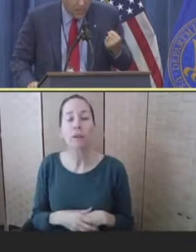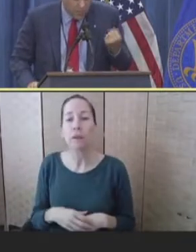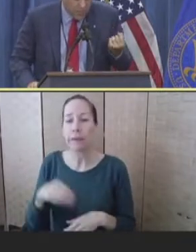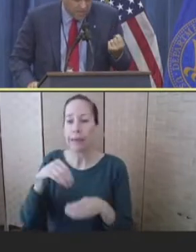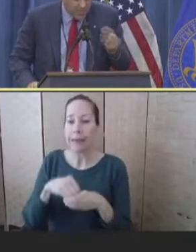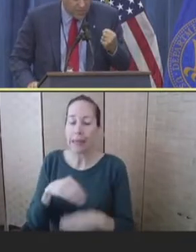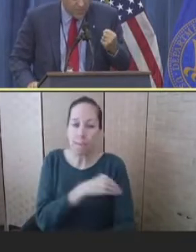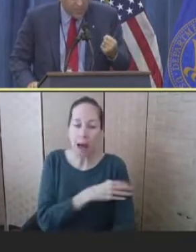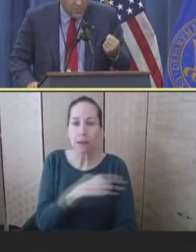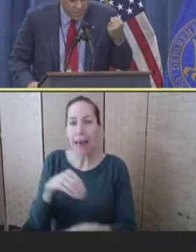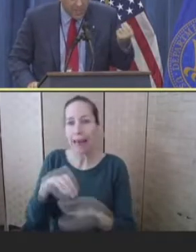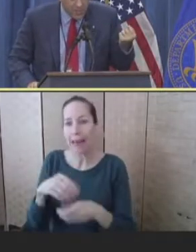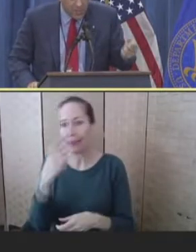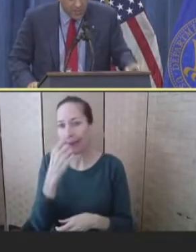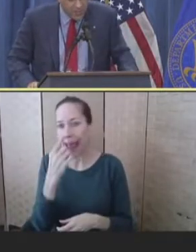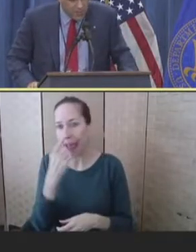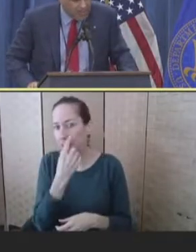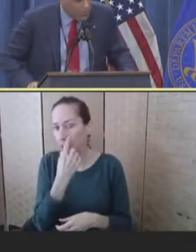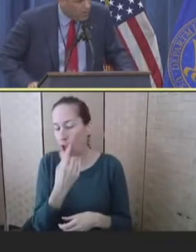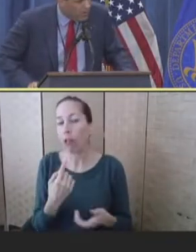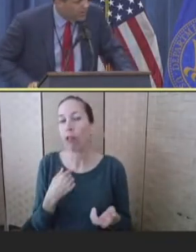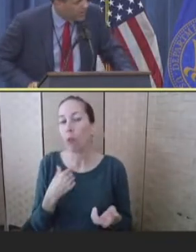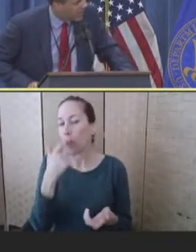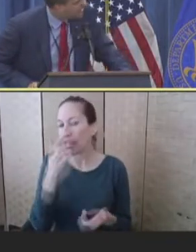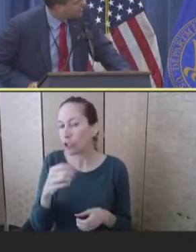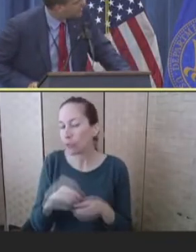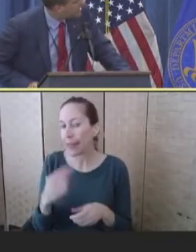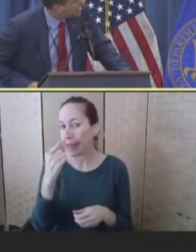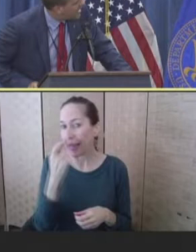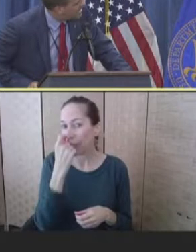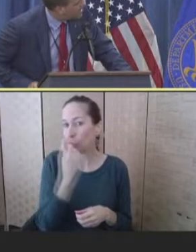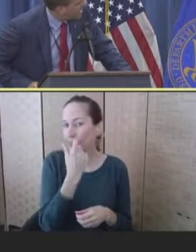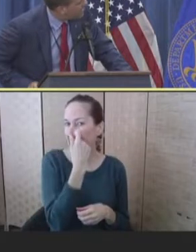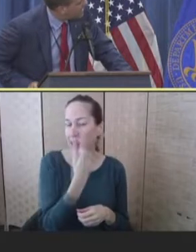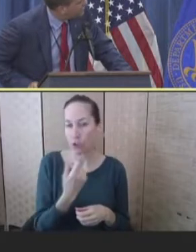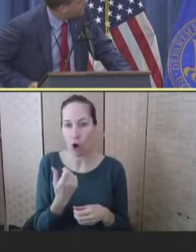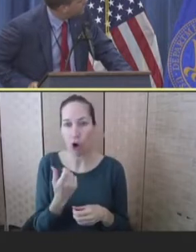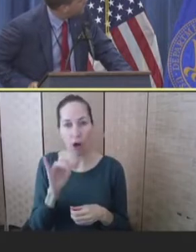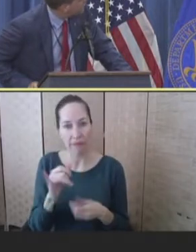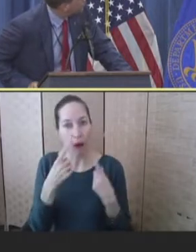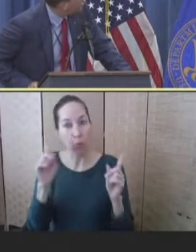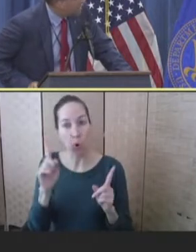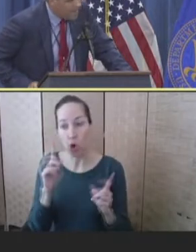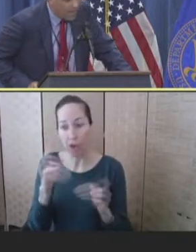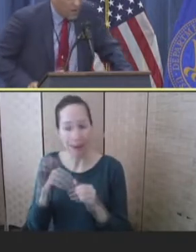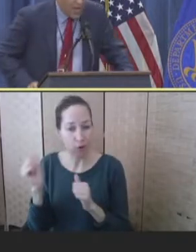We're particularly interested in the intranasal and the intranasal worked in all cases. Next slide, please. Okay.